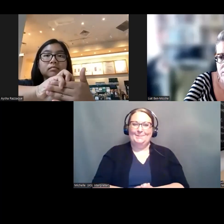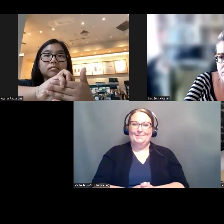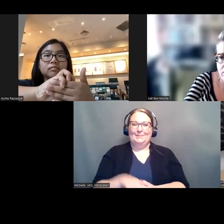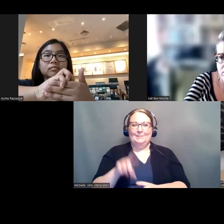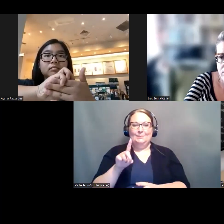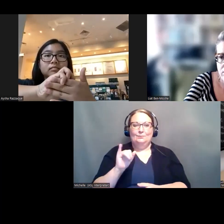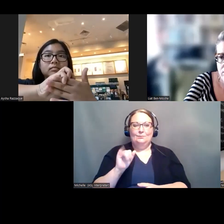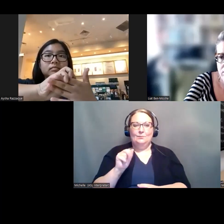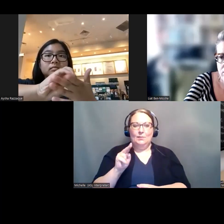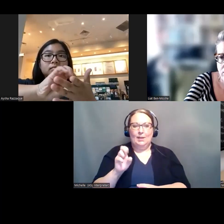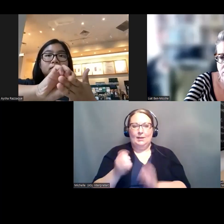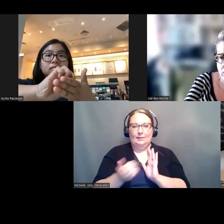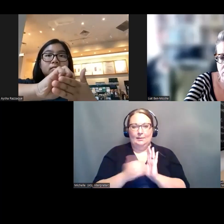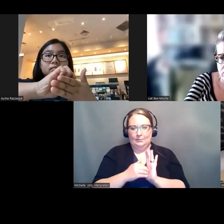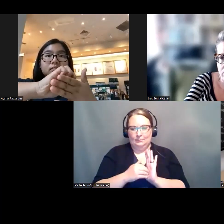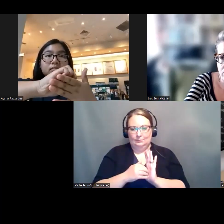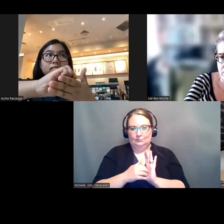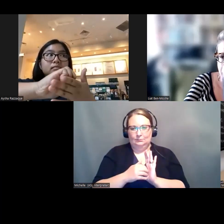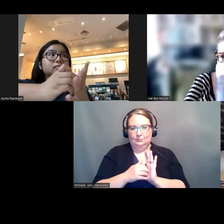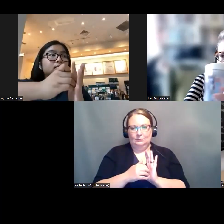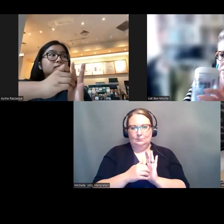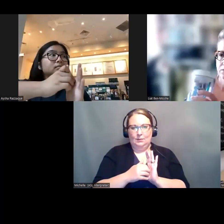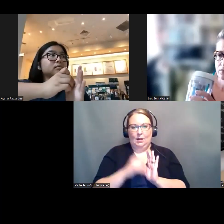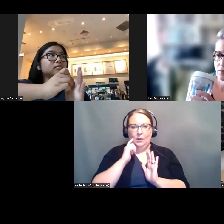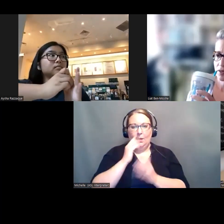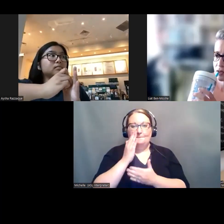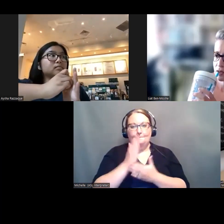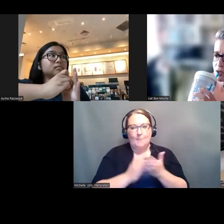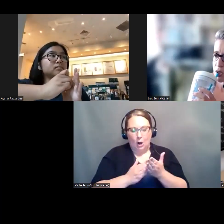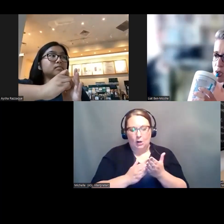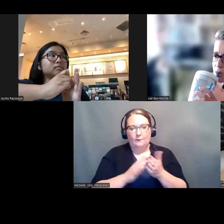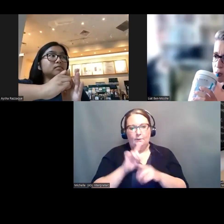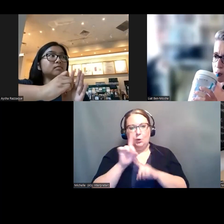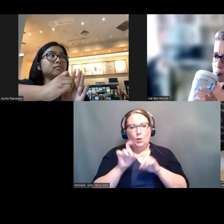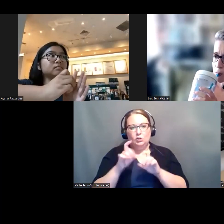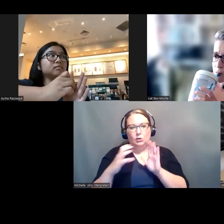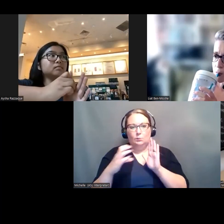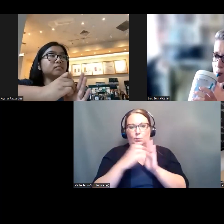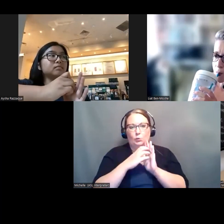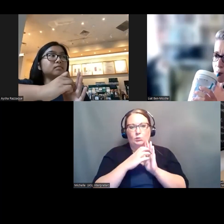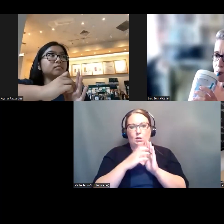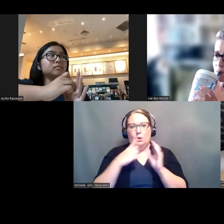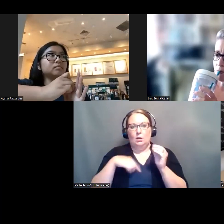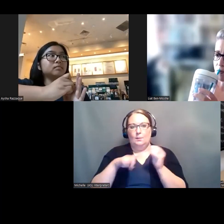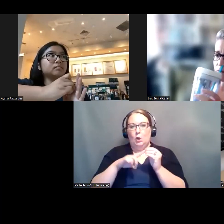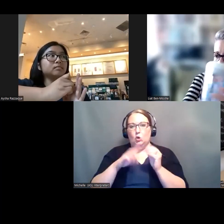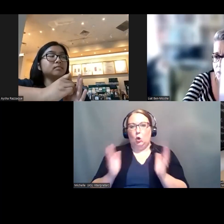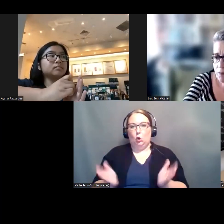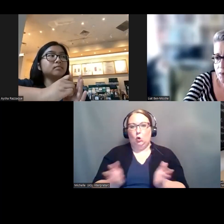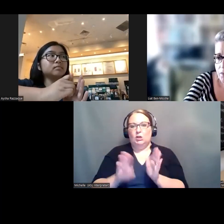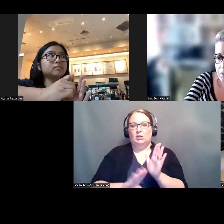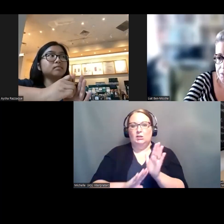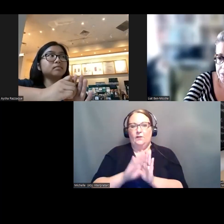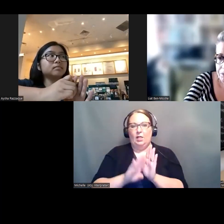and I think part of this question posted here about encouraging the development of a disability studies program